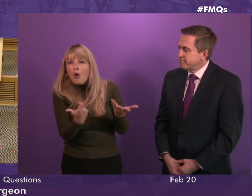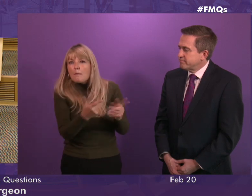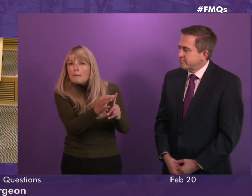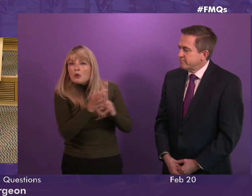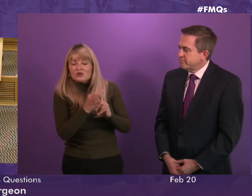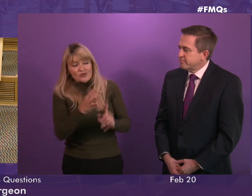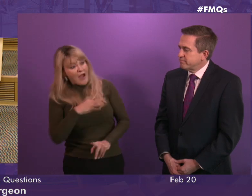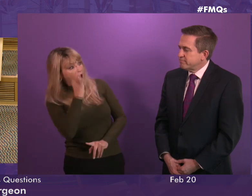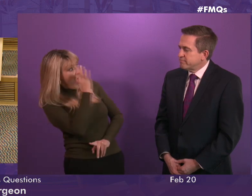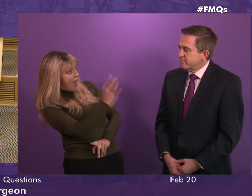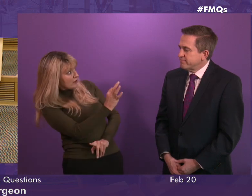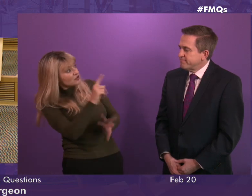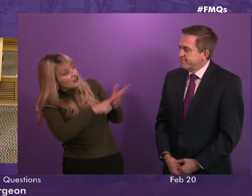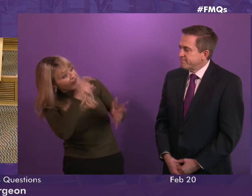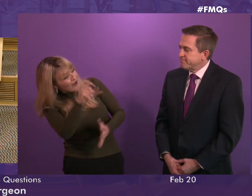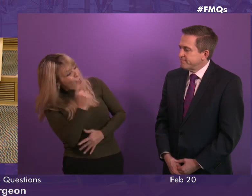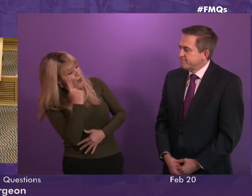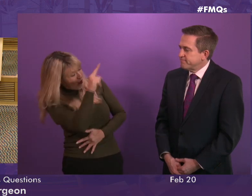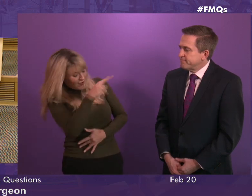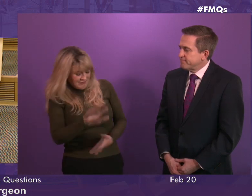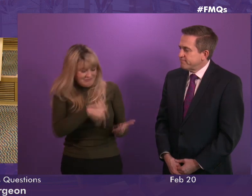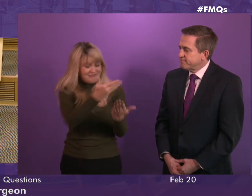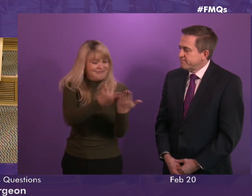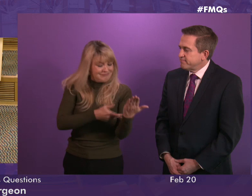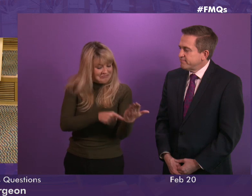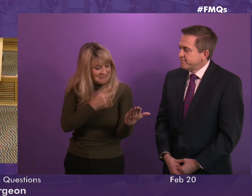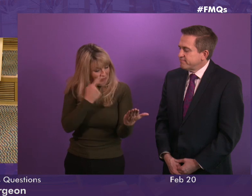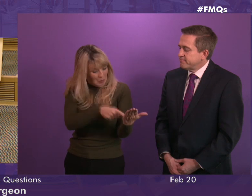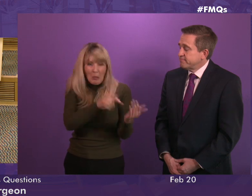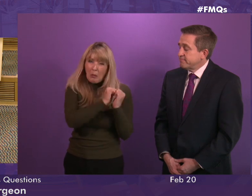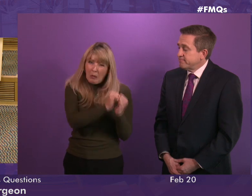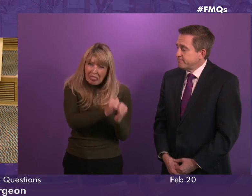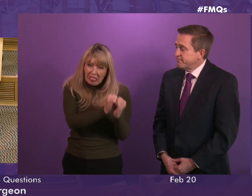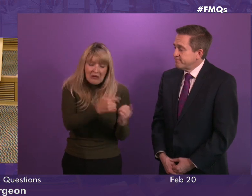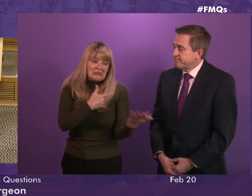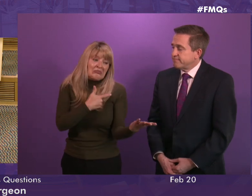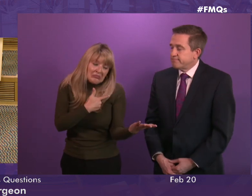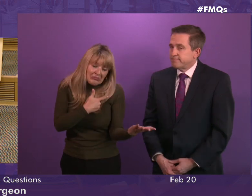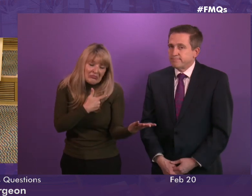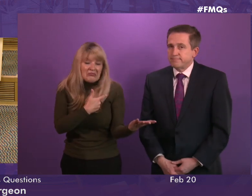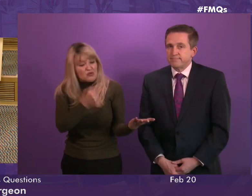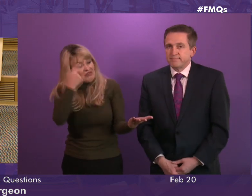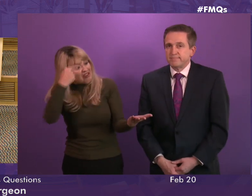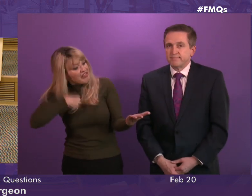to look again at the credibility of what he is proposing. In this Government, and in our